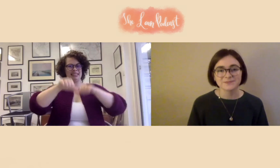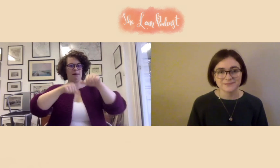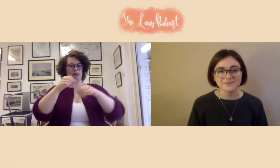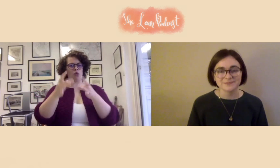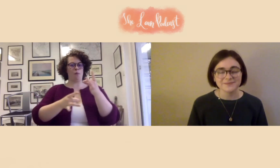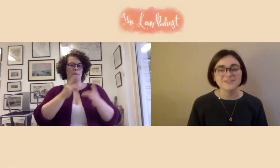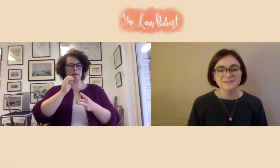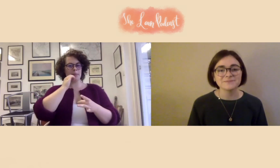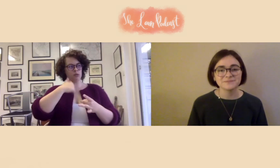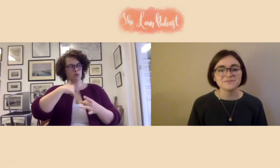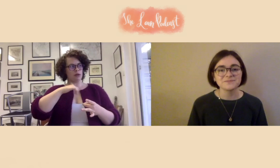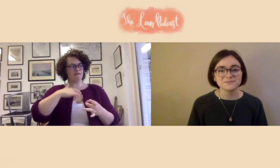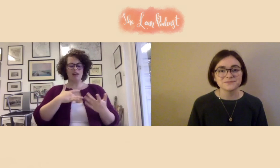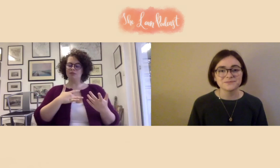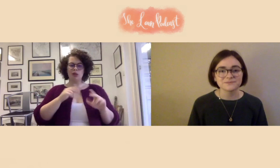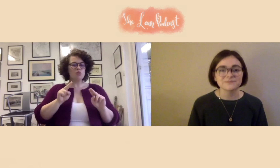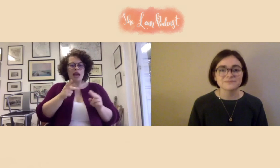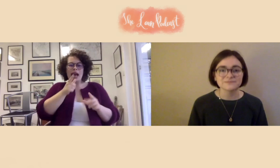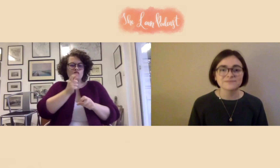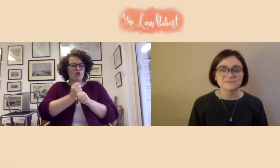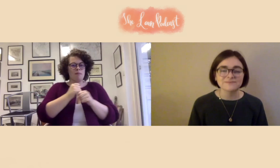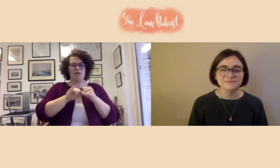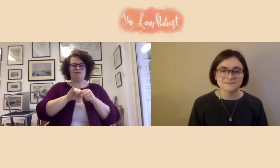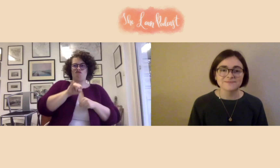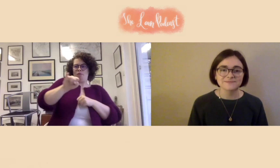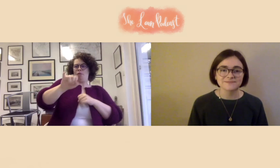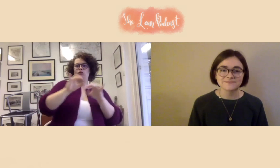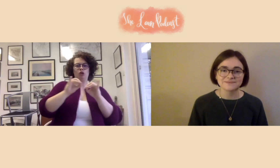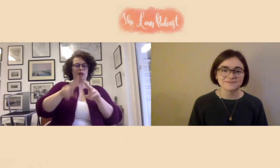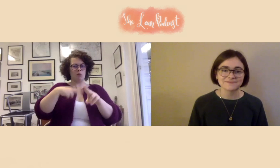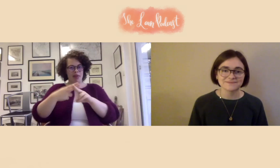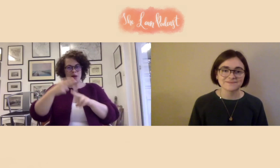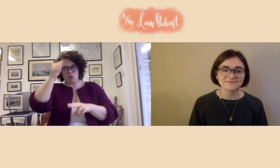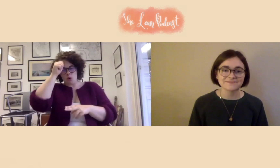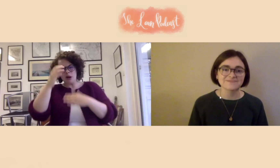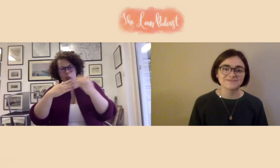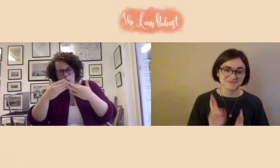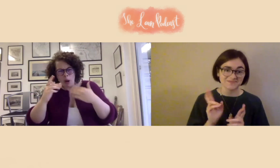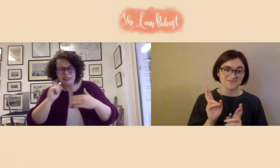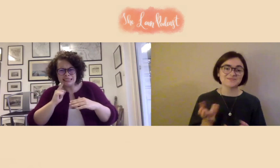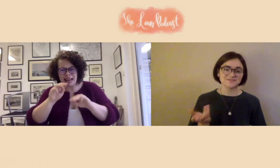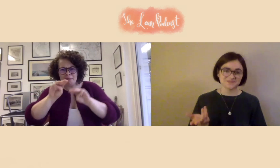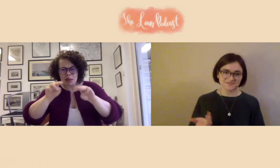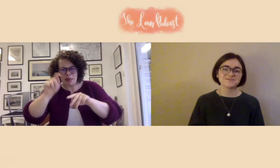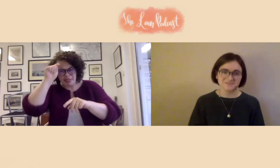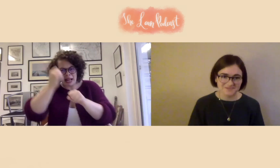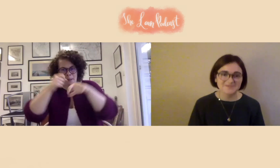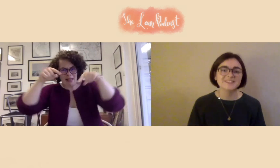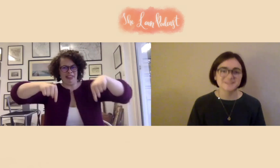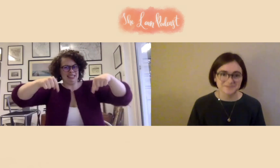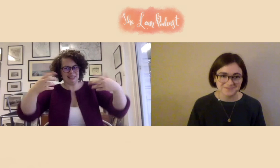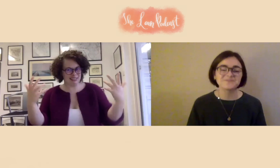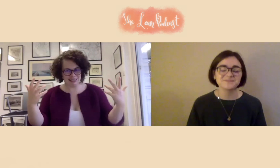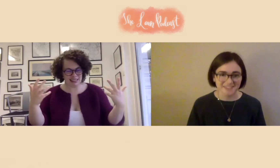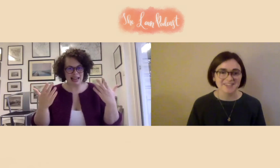I mean, that's why we had to talk about this episode in particular with the series. We can't talk about this as interpreters and not consider deaf community members